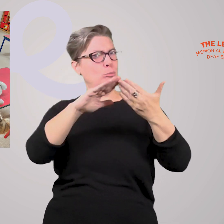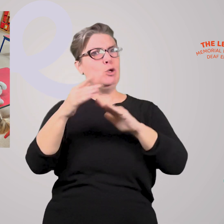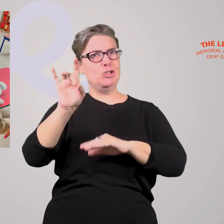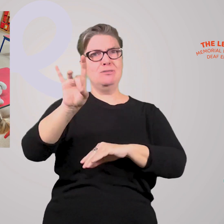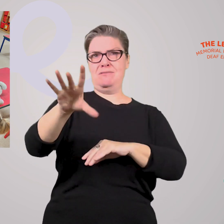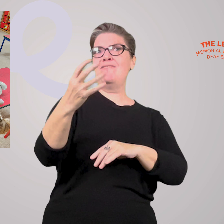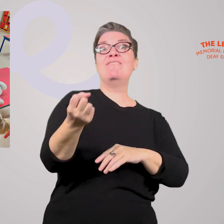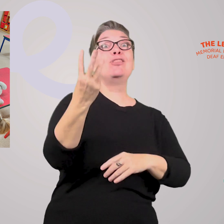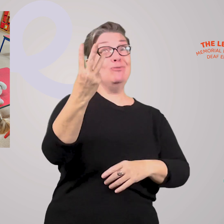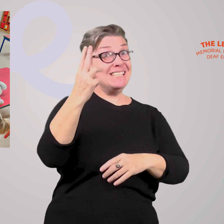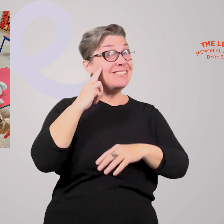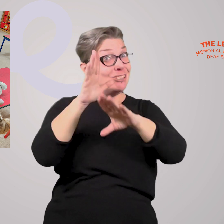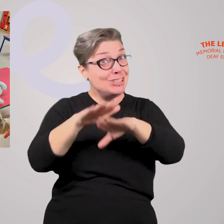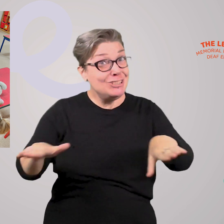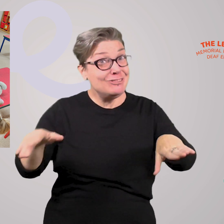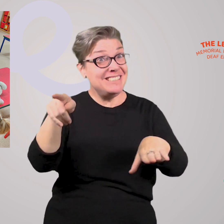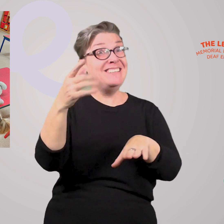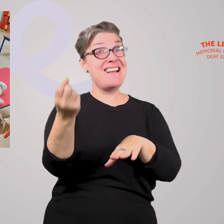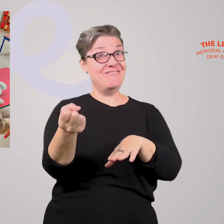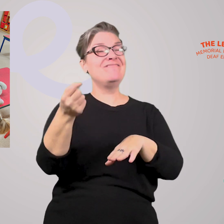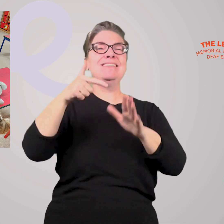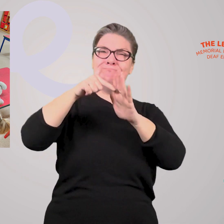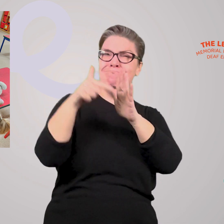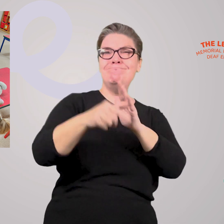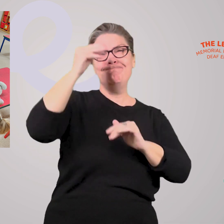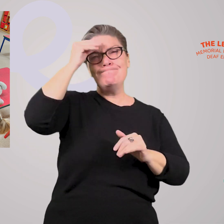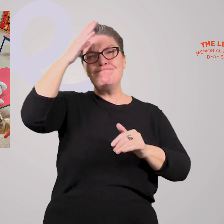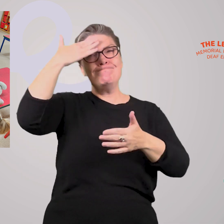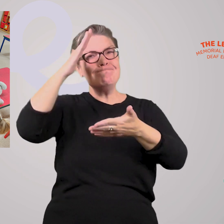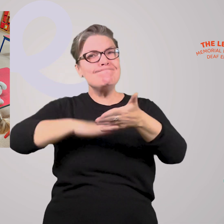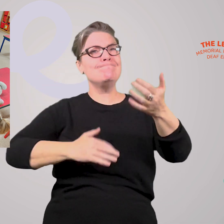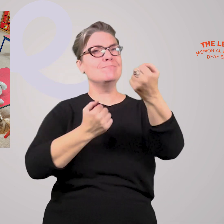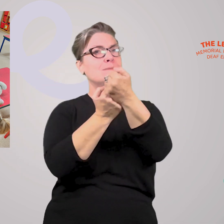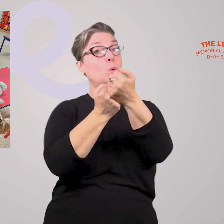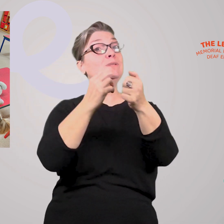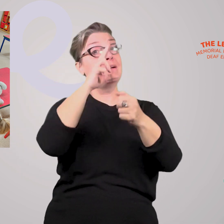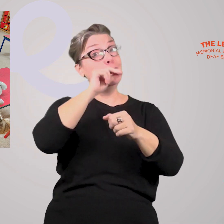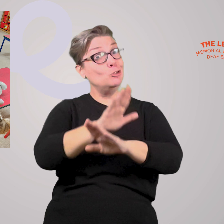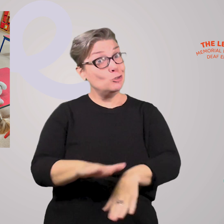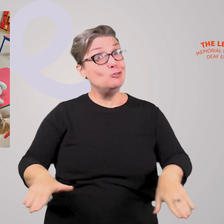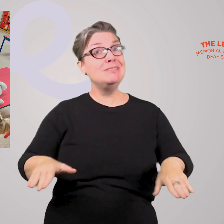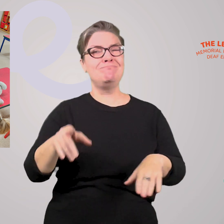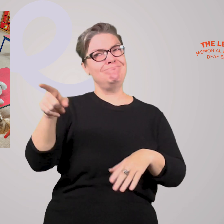who comes from the Deaf community, is a parent of three deaf children, and has extensive experience supporting young children.